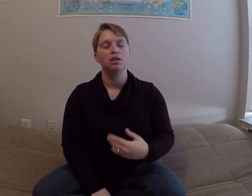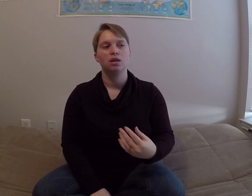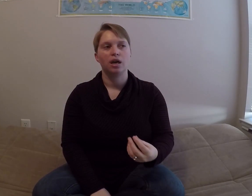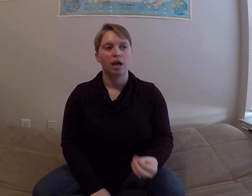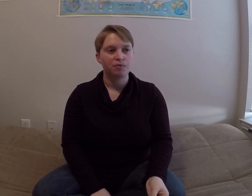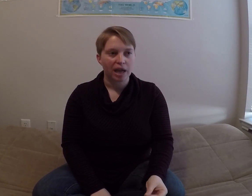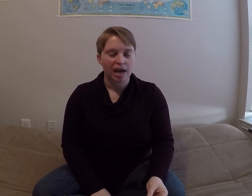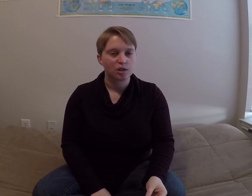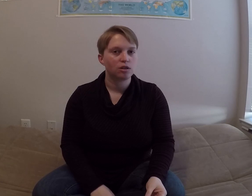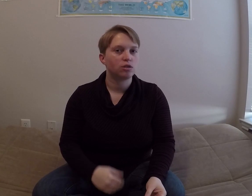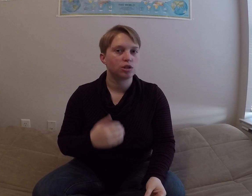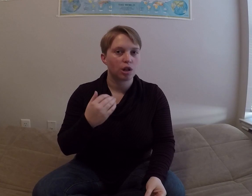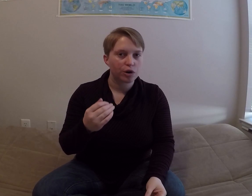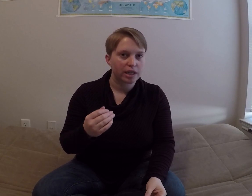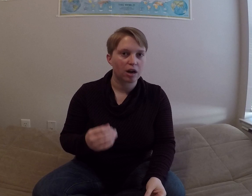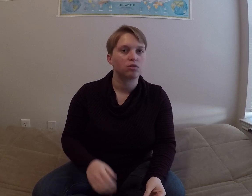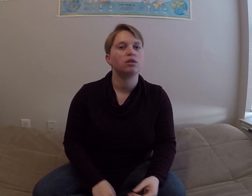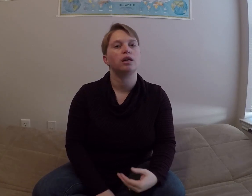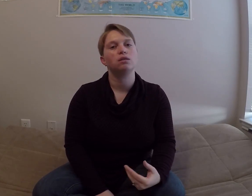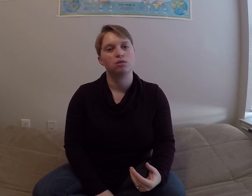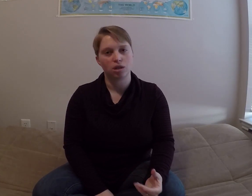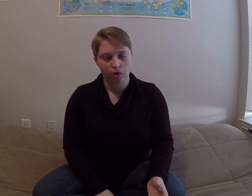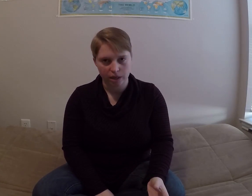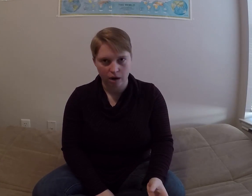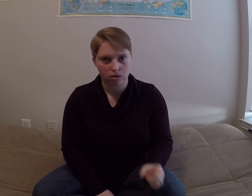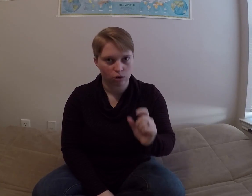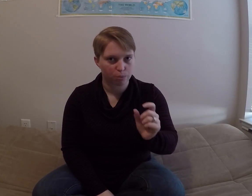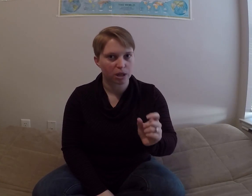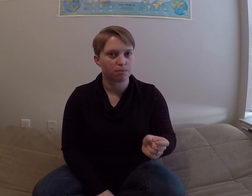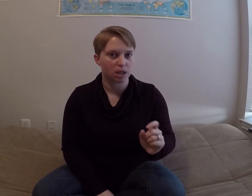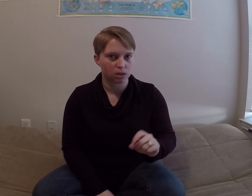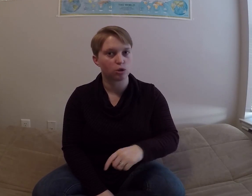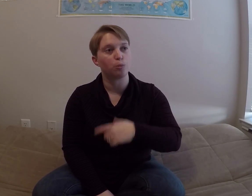If they ask you to slow it down, then slow it down a little bit because